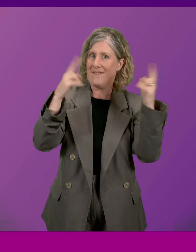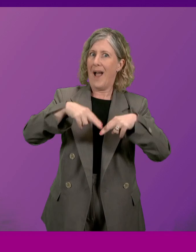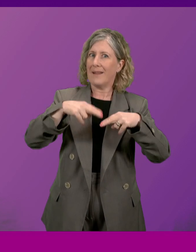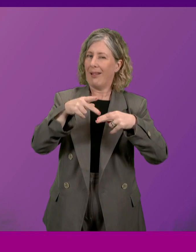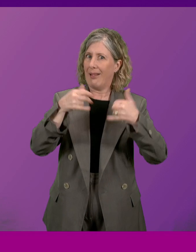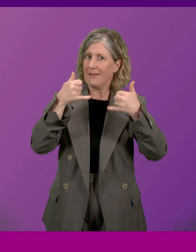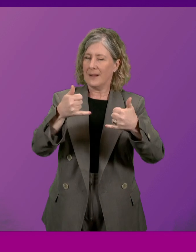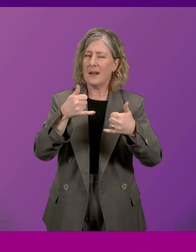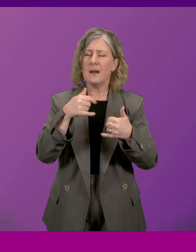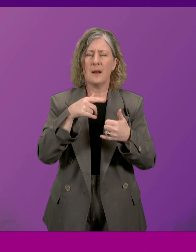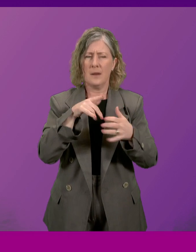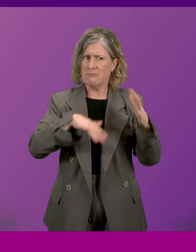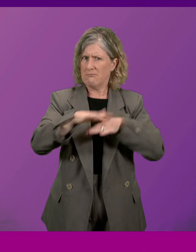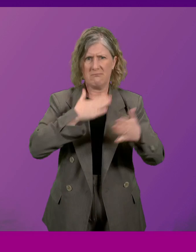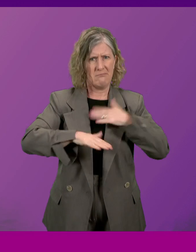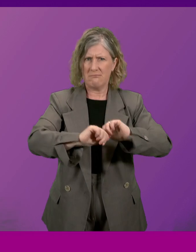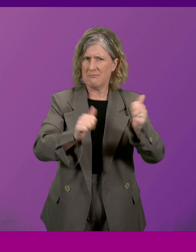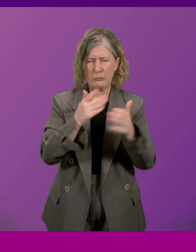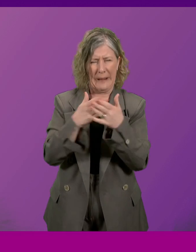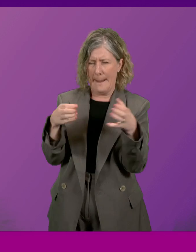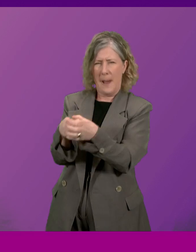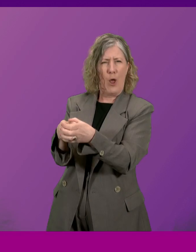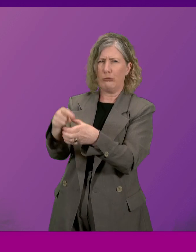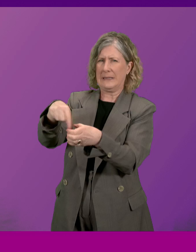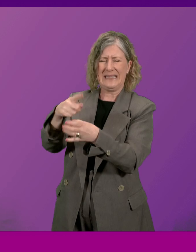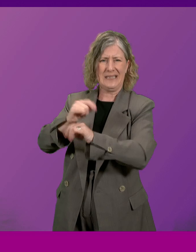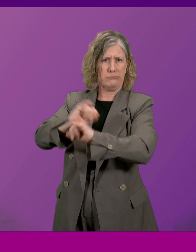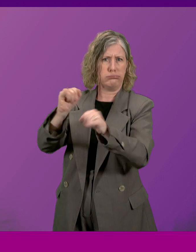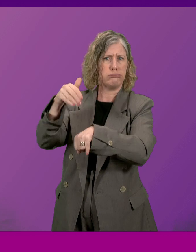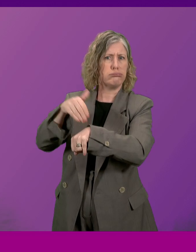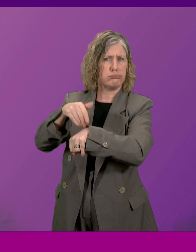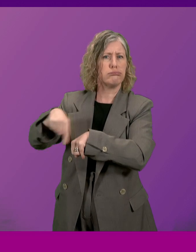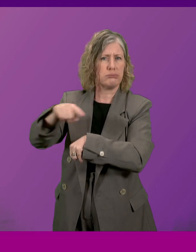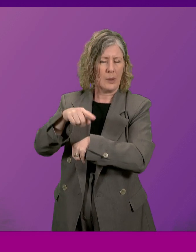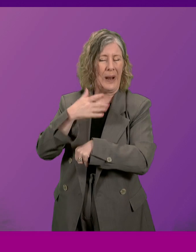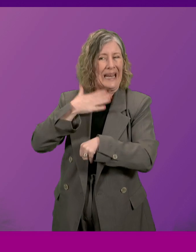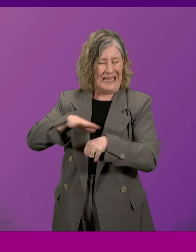We are talking about a minority, and their behaviour has to be addressed. It is just not